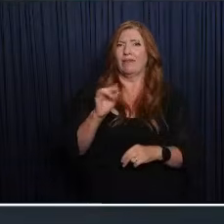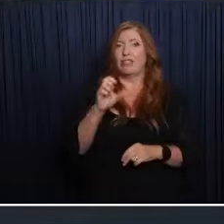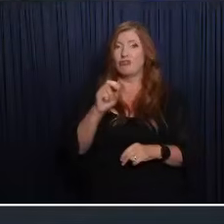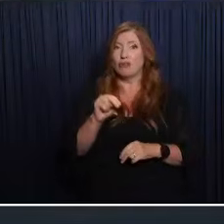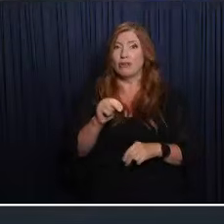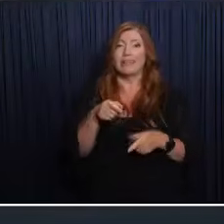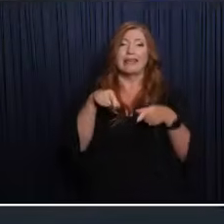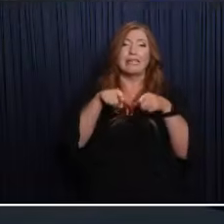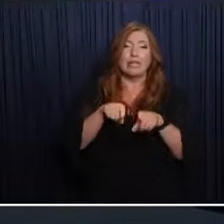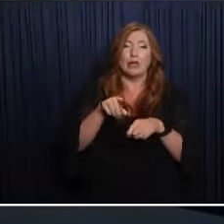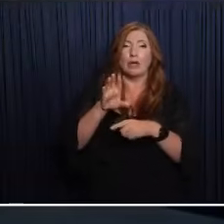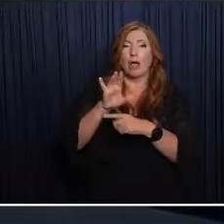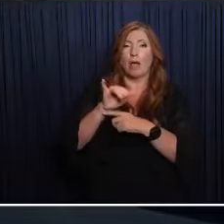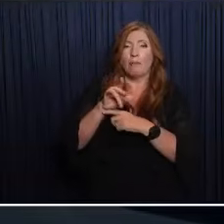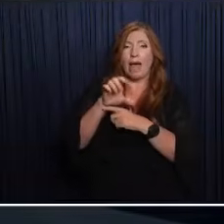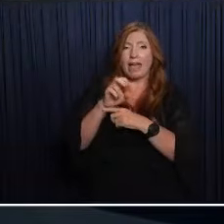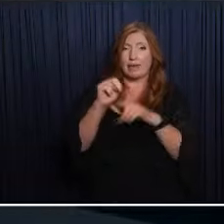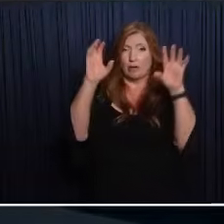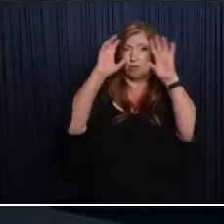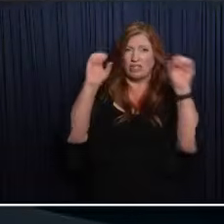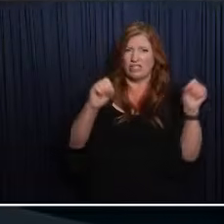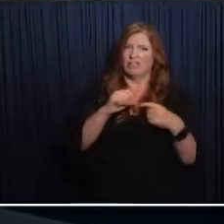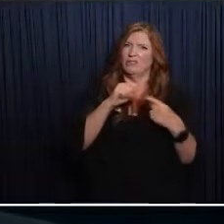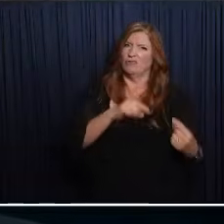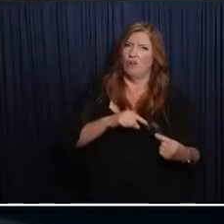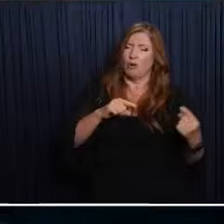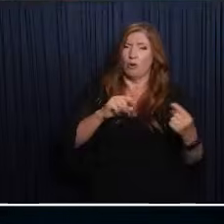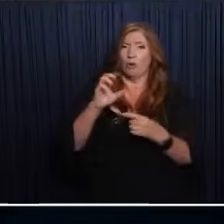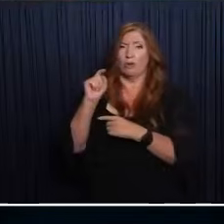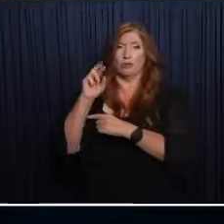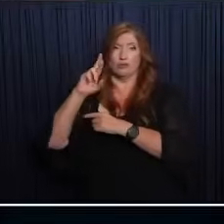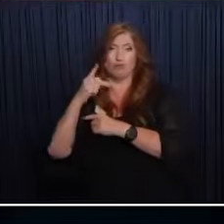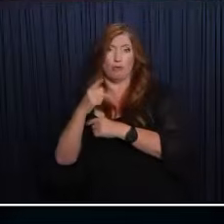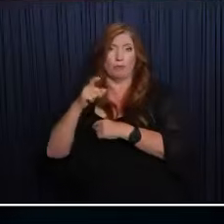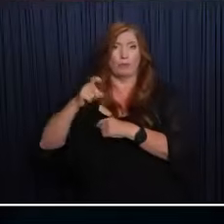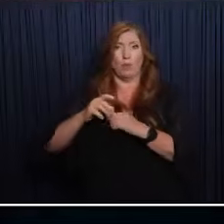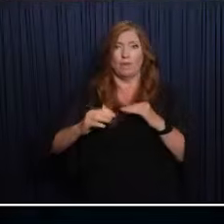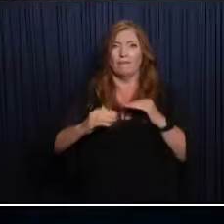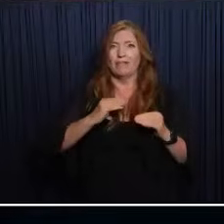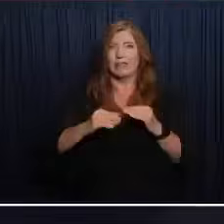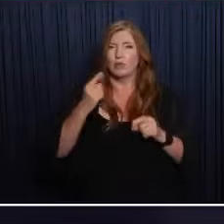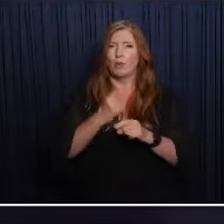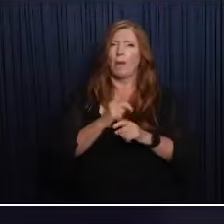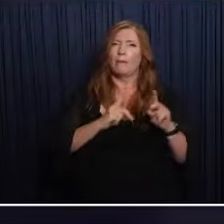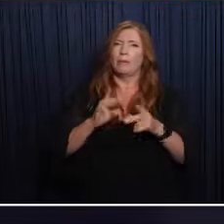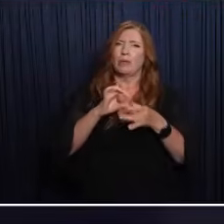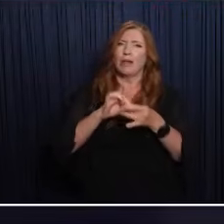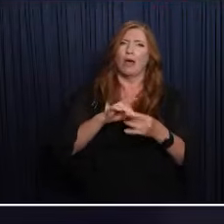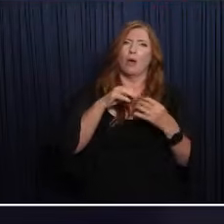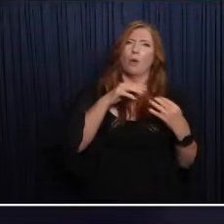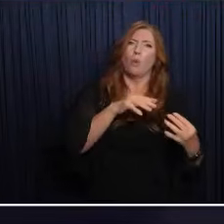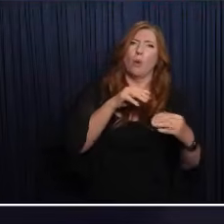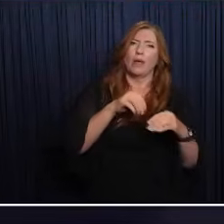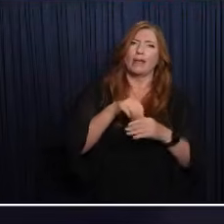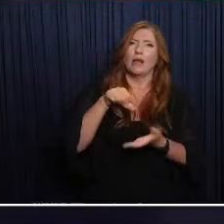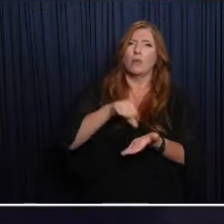COST OF LIVING AND INFLATION. MAJOR PROBLEM DURING THE BIDEN ADMINISTRATION.